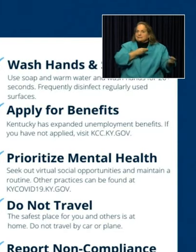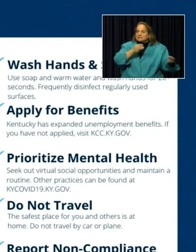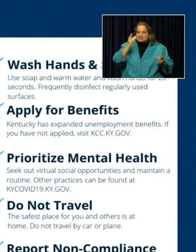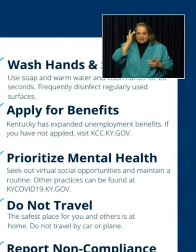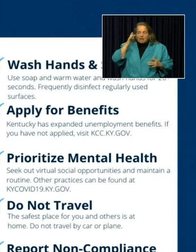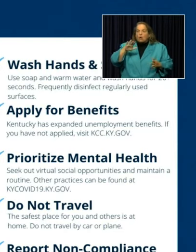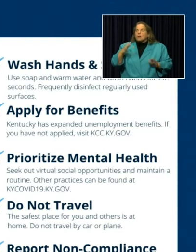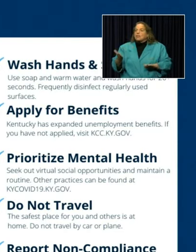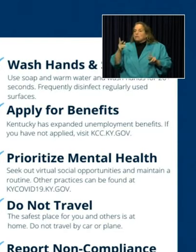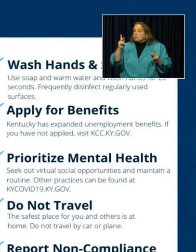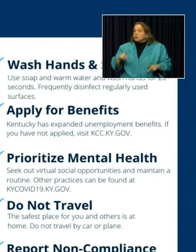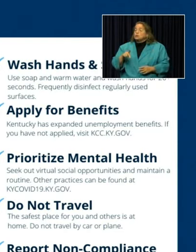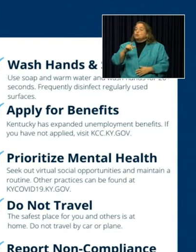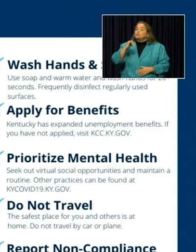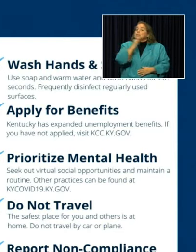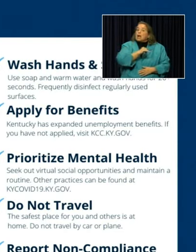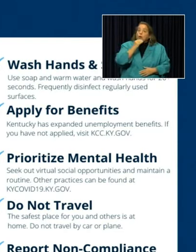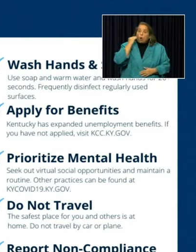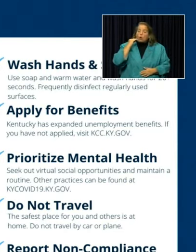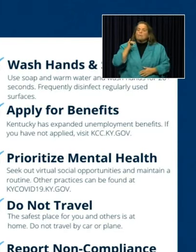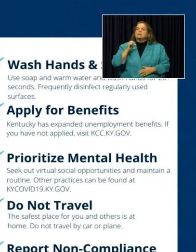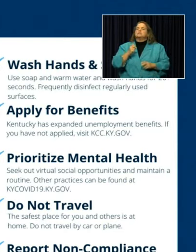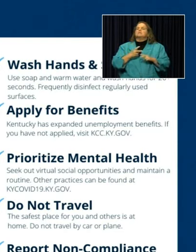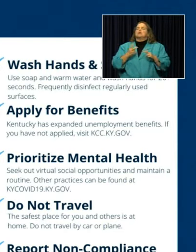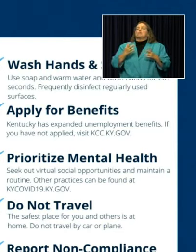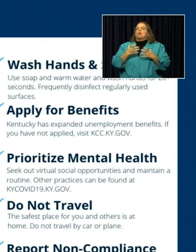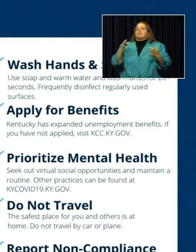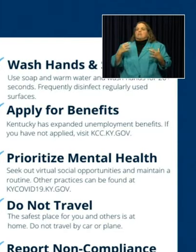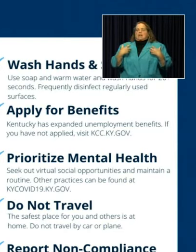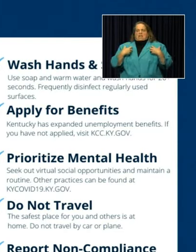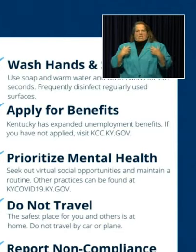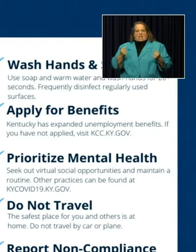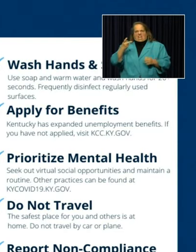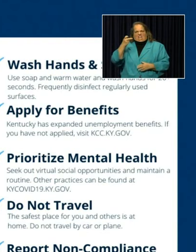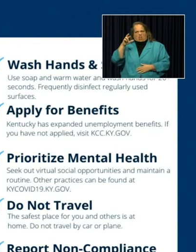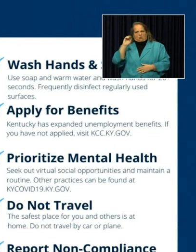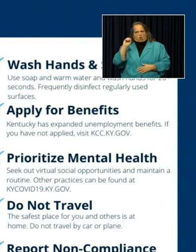SHOWS BUY-IN. AND IT IS INCREDIBLE. PRACTICE SOCIAL DISTANCING.